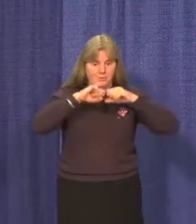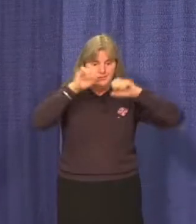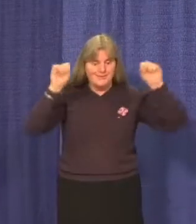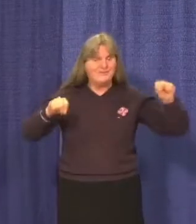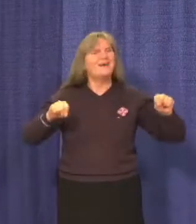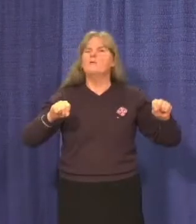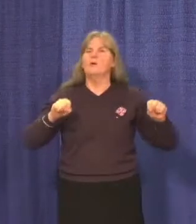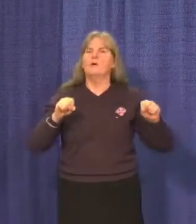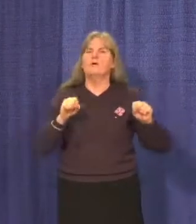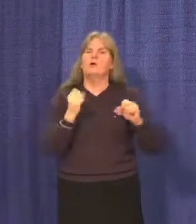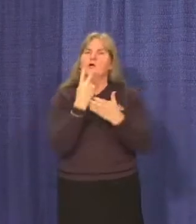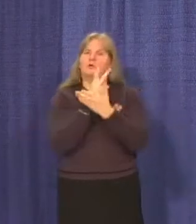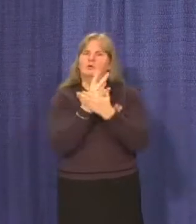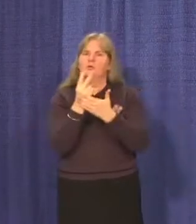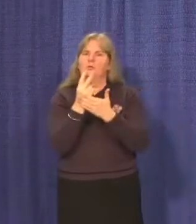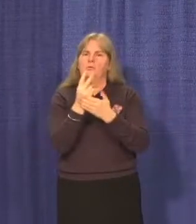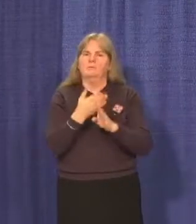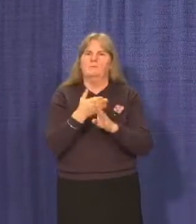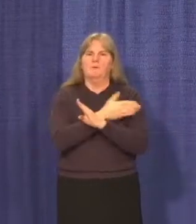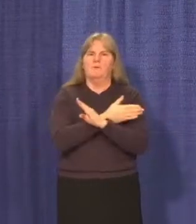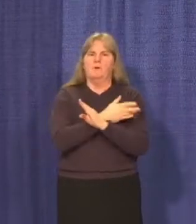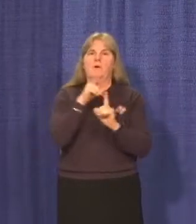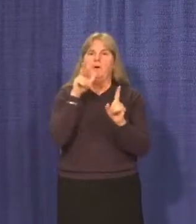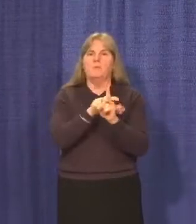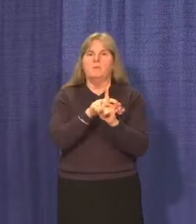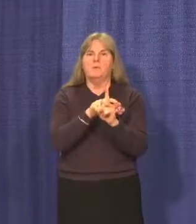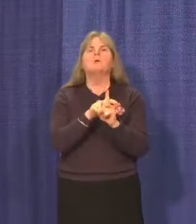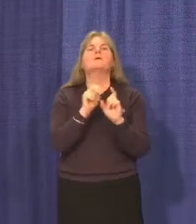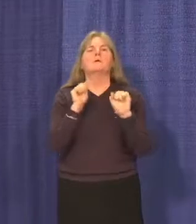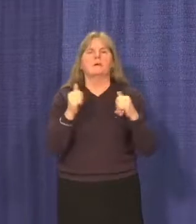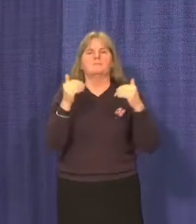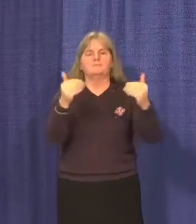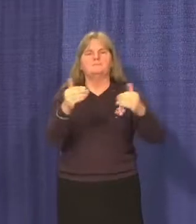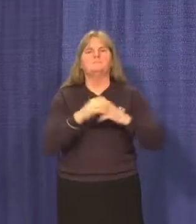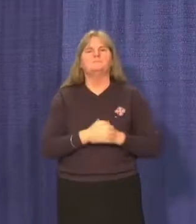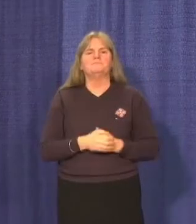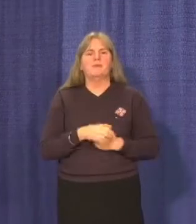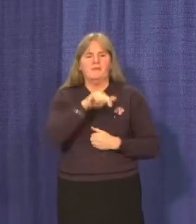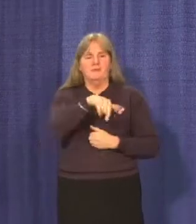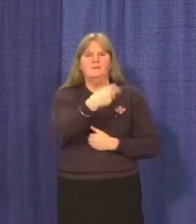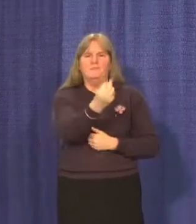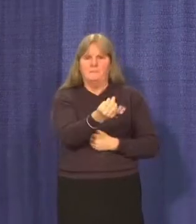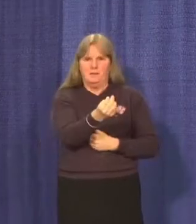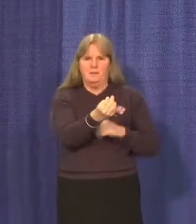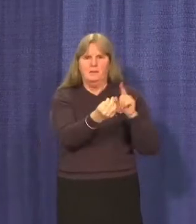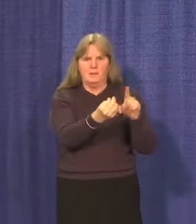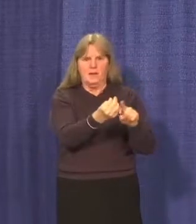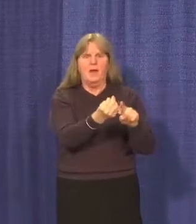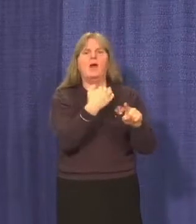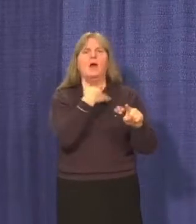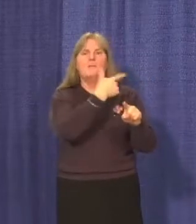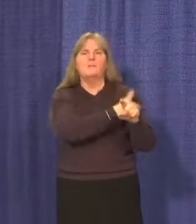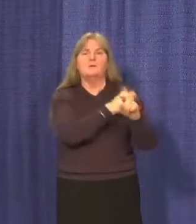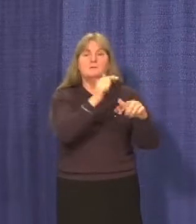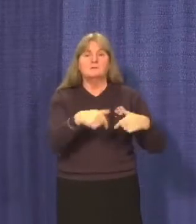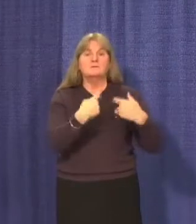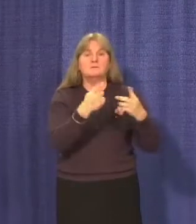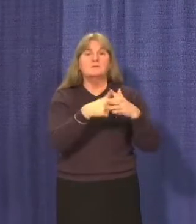open two weeks of bookings at a time. On Monday, the mobile team will begin immunizing people in